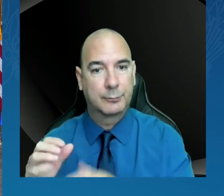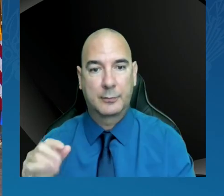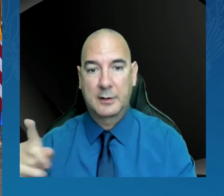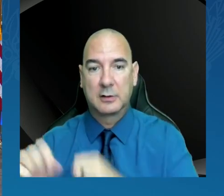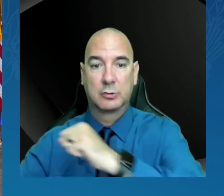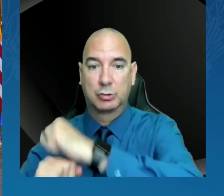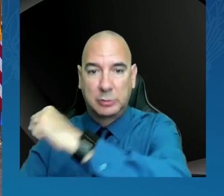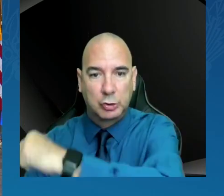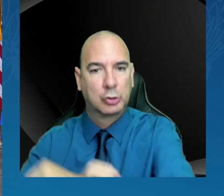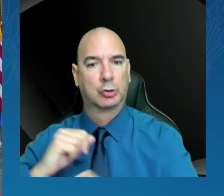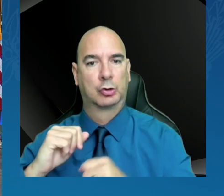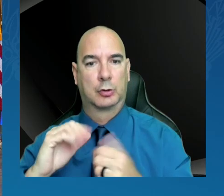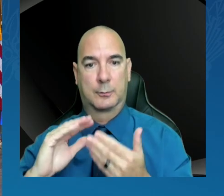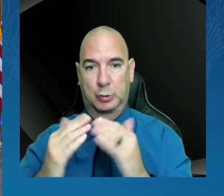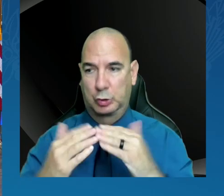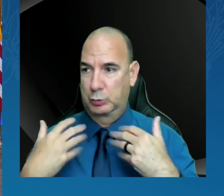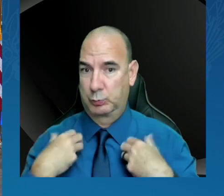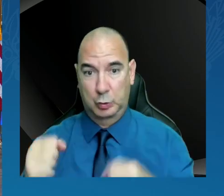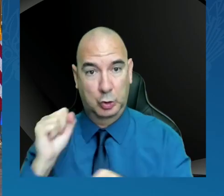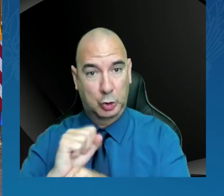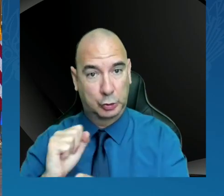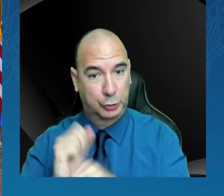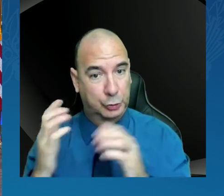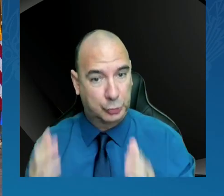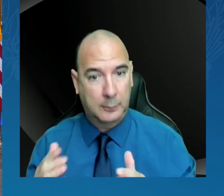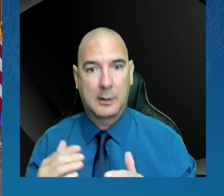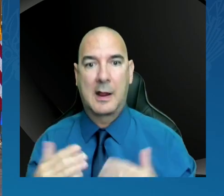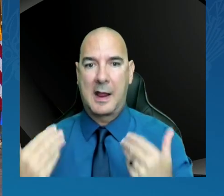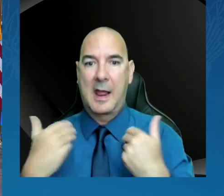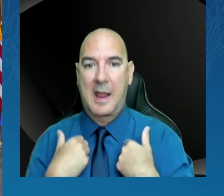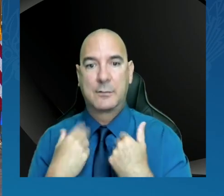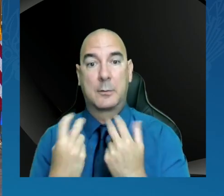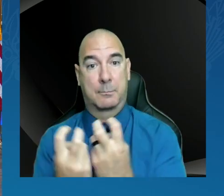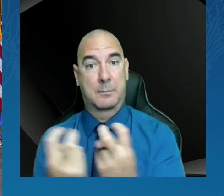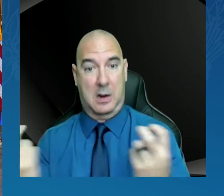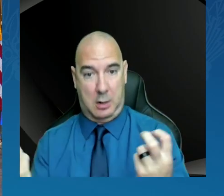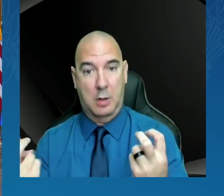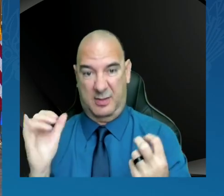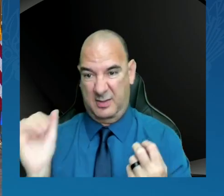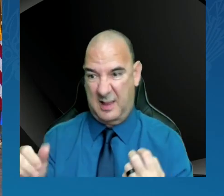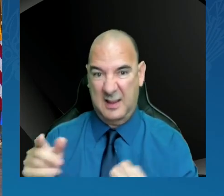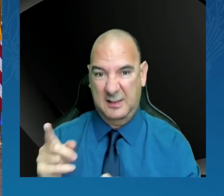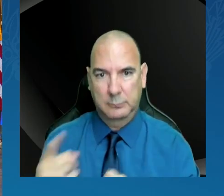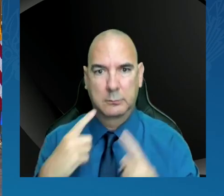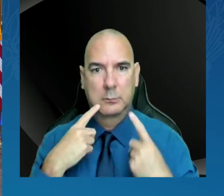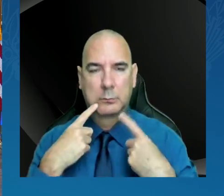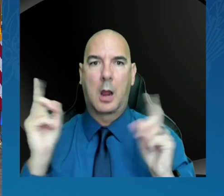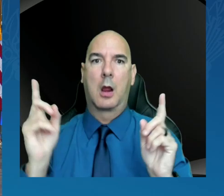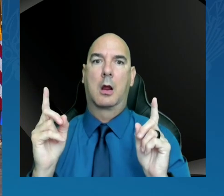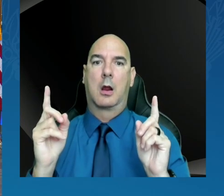So we have a panel on that. And then finally, we'll focus on the efforts that people are using with the American rescue plan